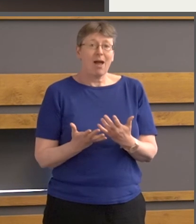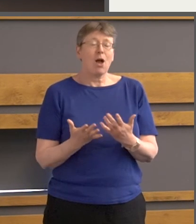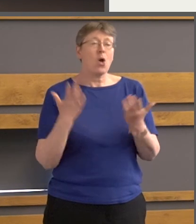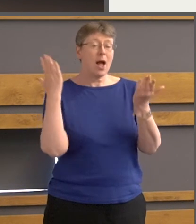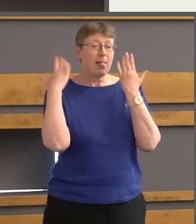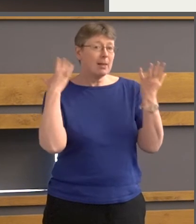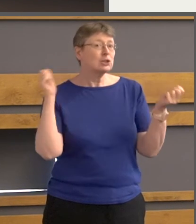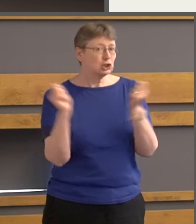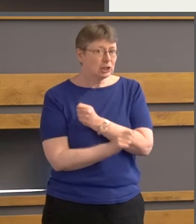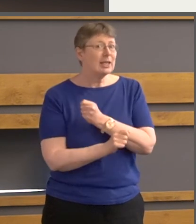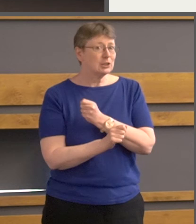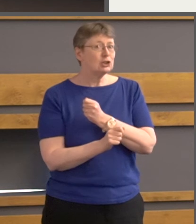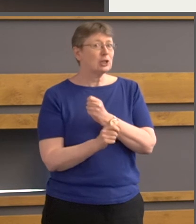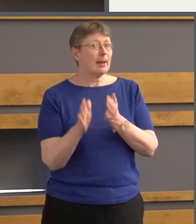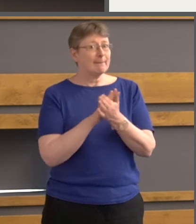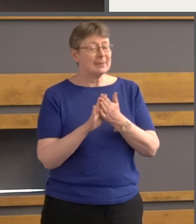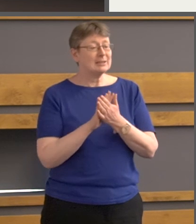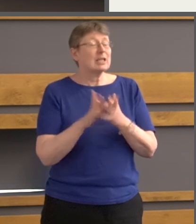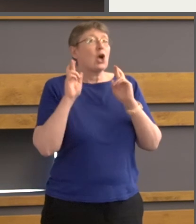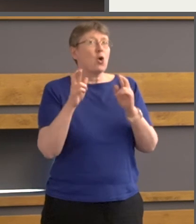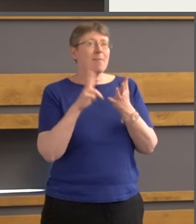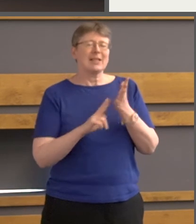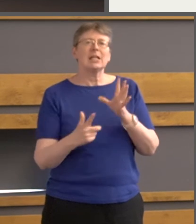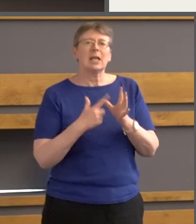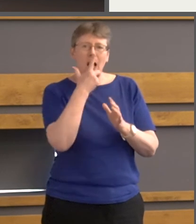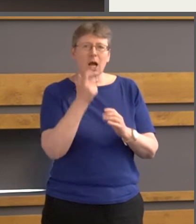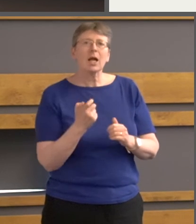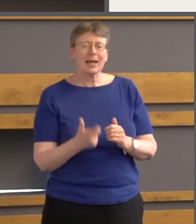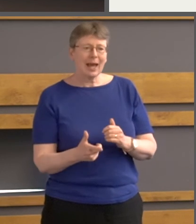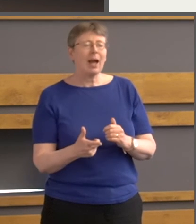And I hope the V&A can have an outlet